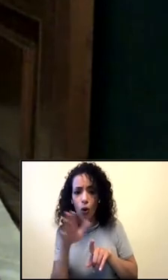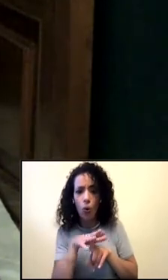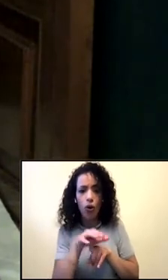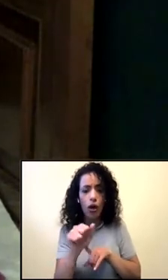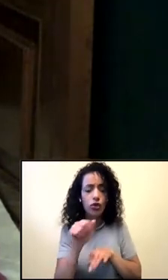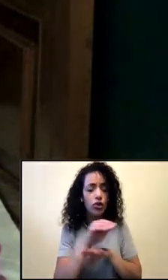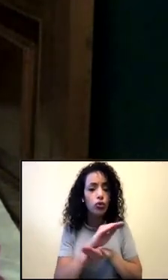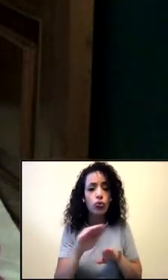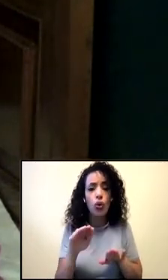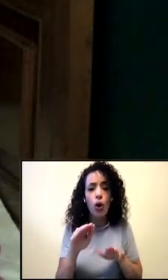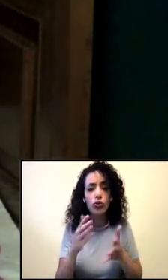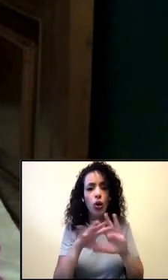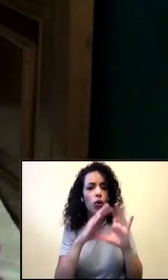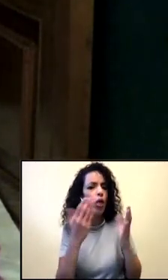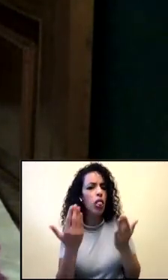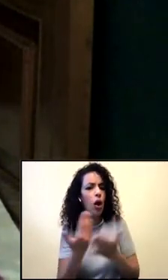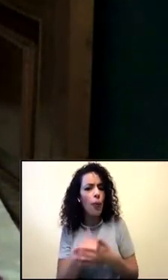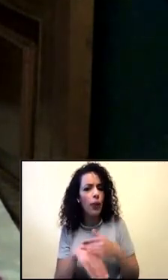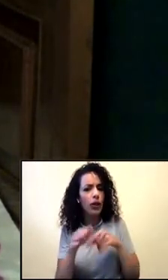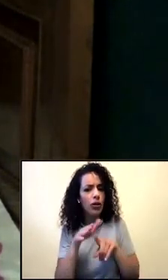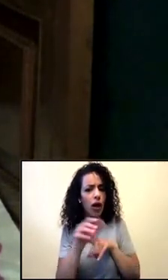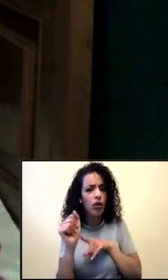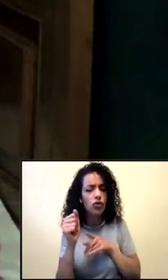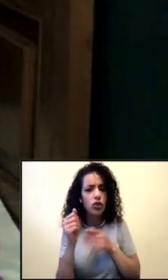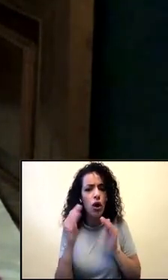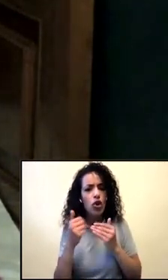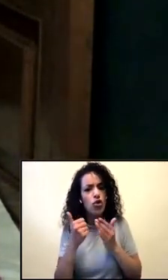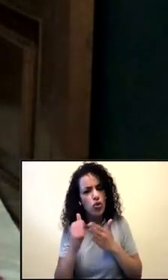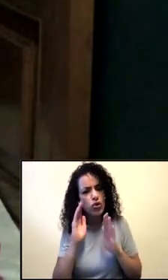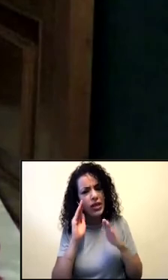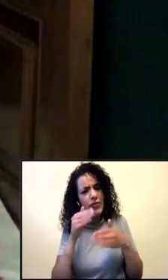colonial cultures is so much to do with community, and body, and language,